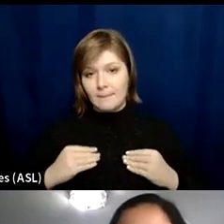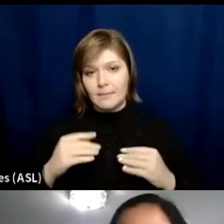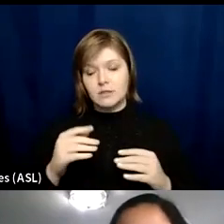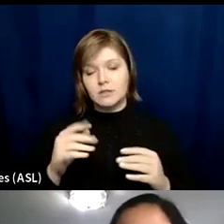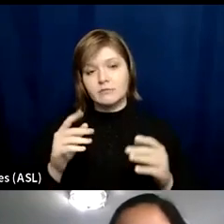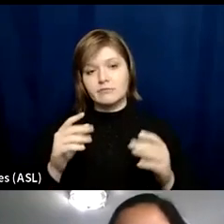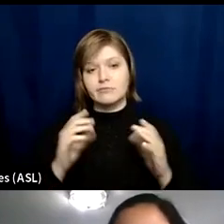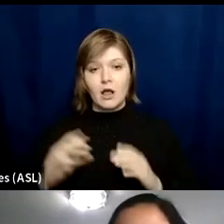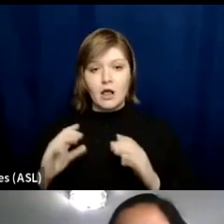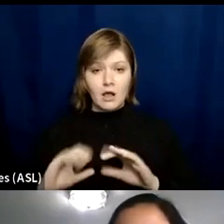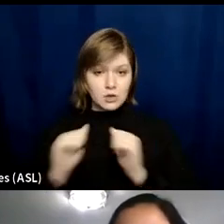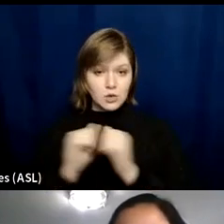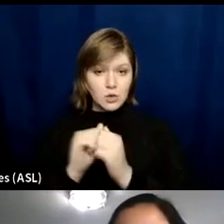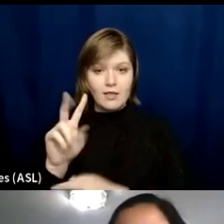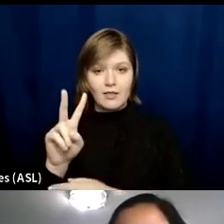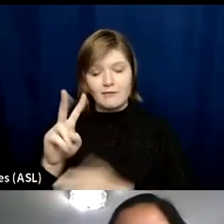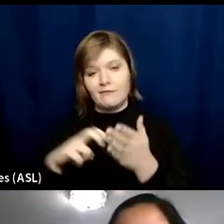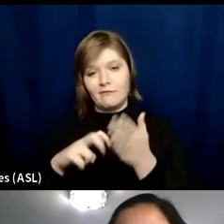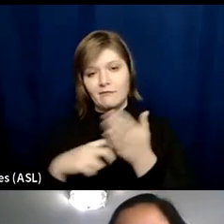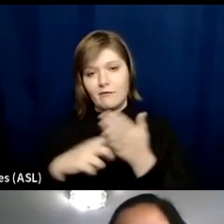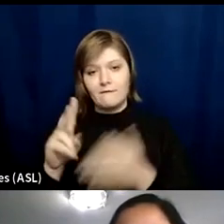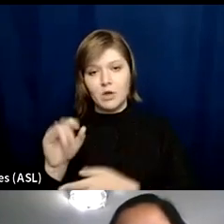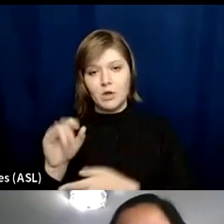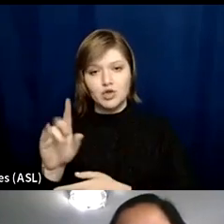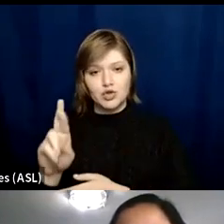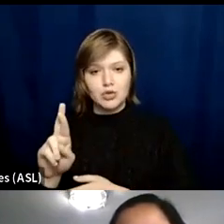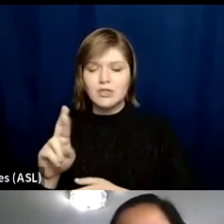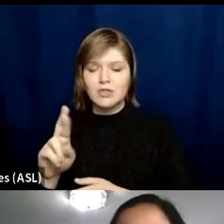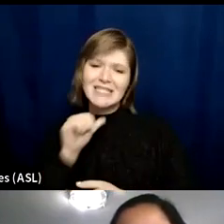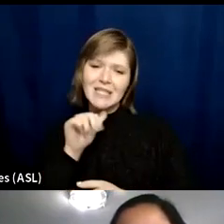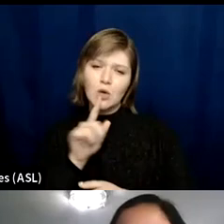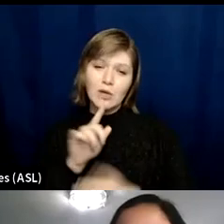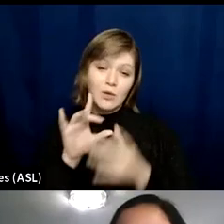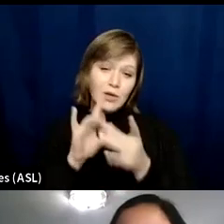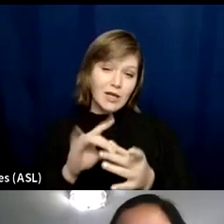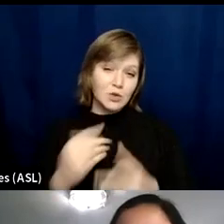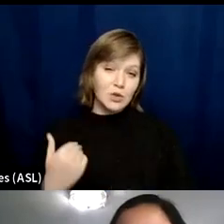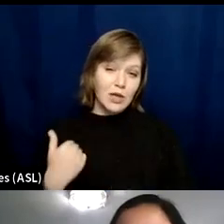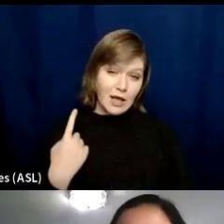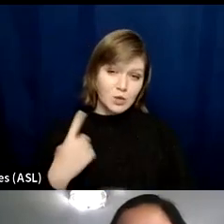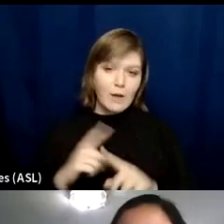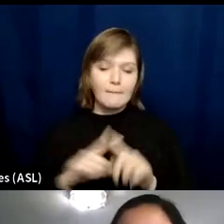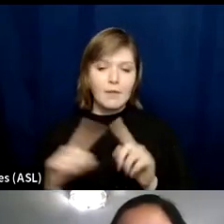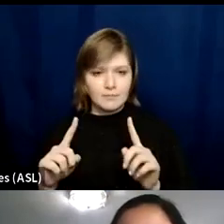We also use Medicaid funds routinely to make home modifications I have a statewide home modification loan program.